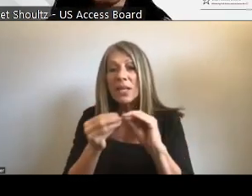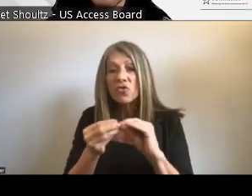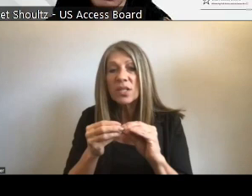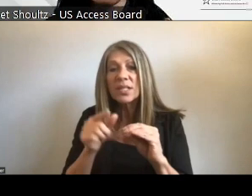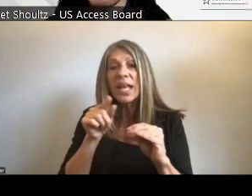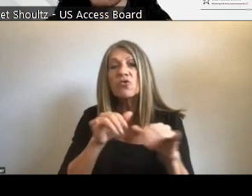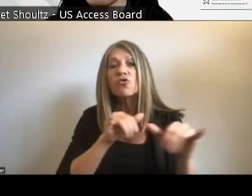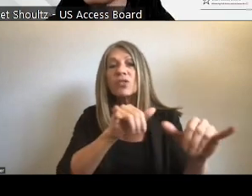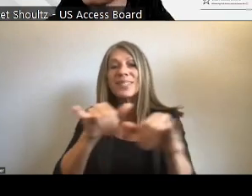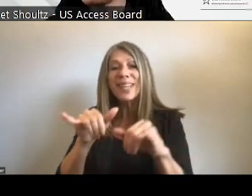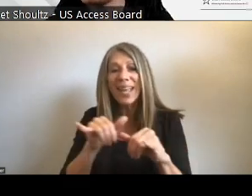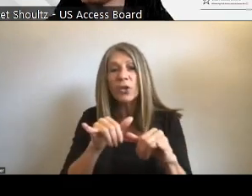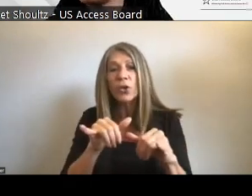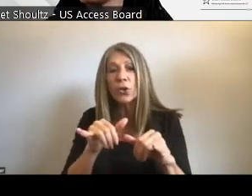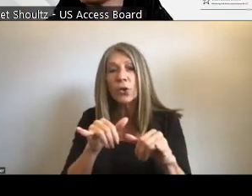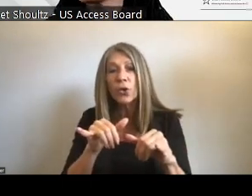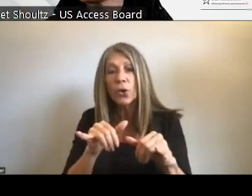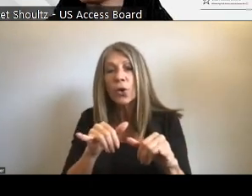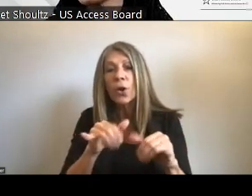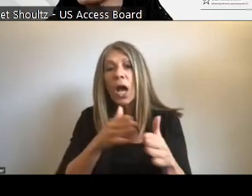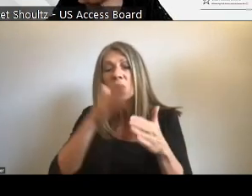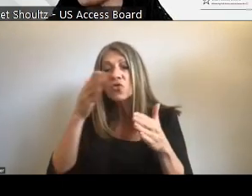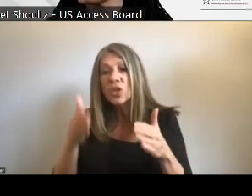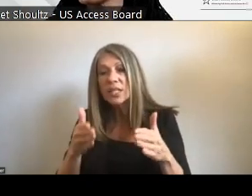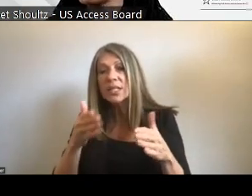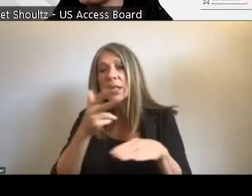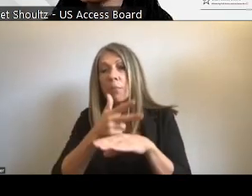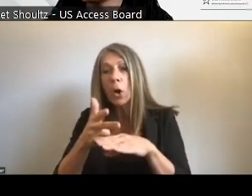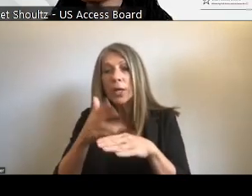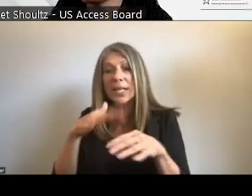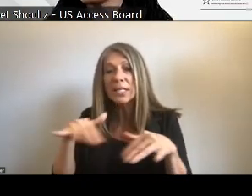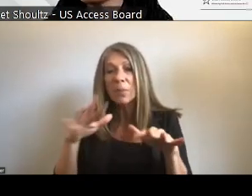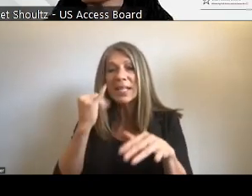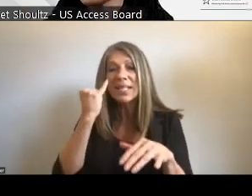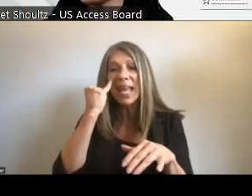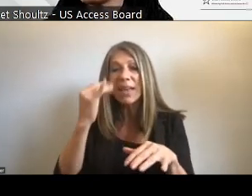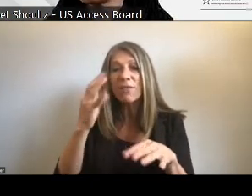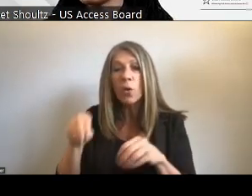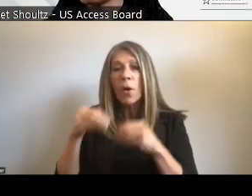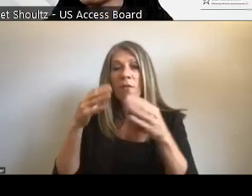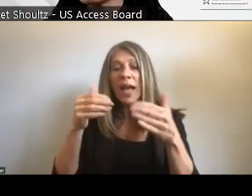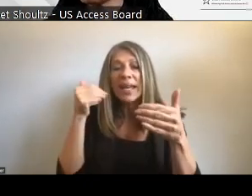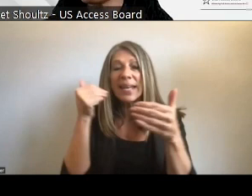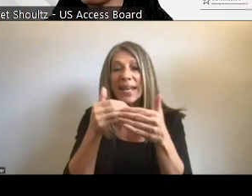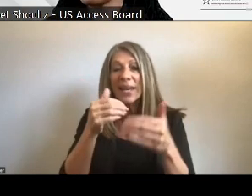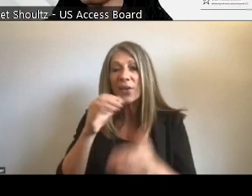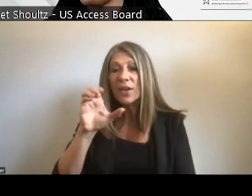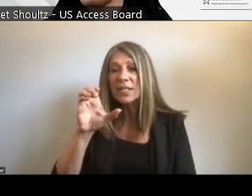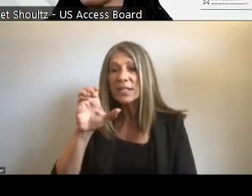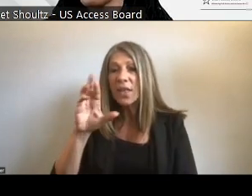your standard adjacent parallel on-street parking space, if they're provided nearest the crosswalk